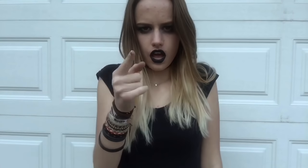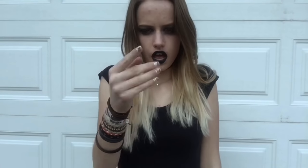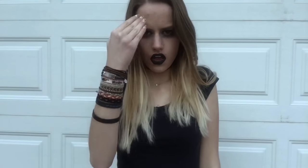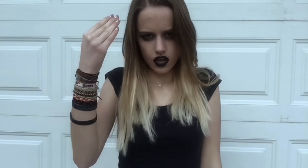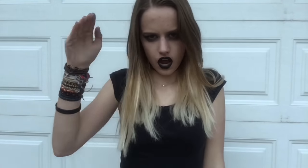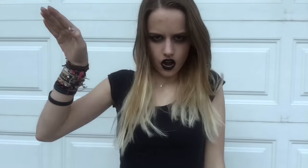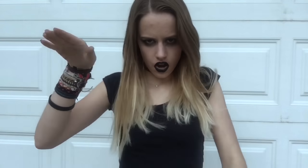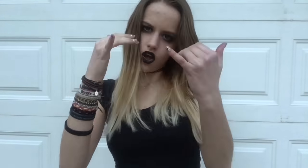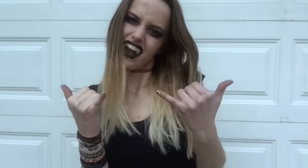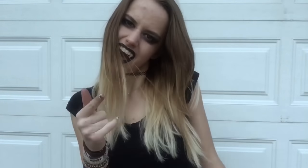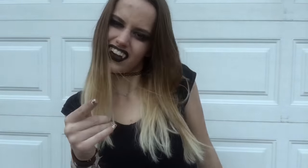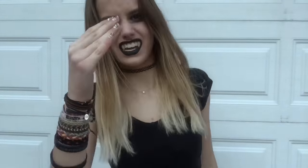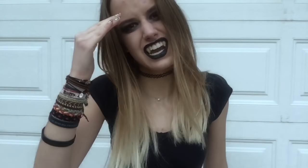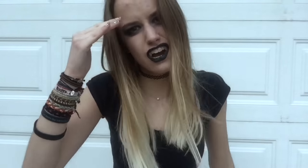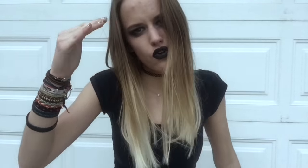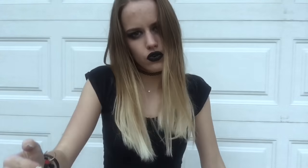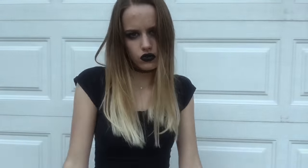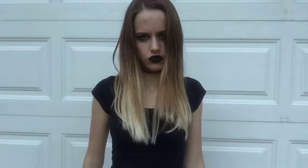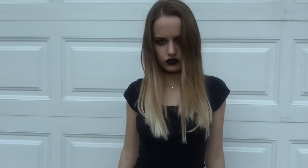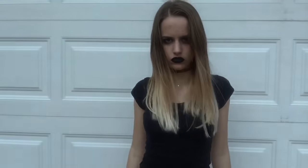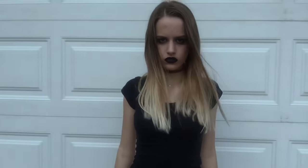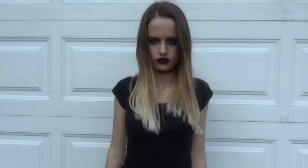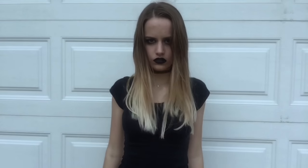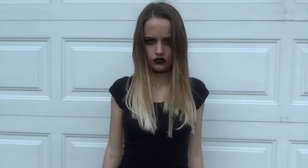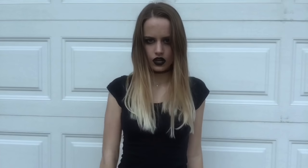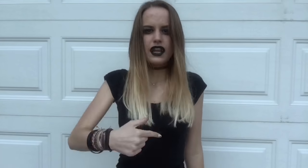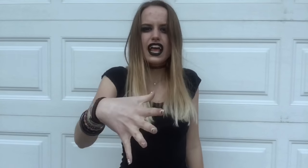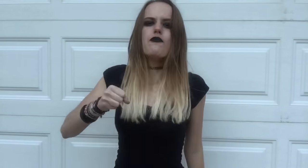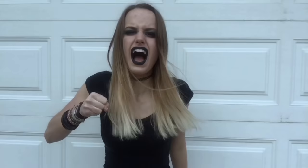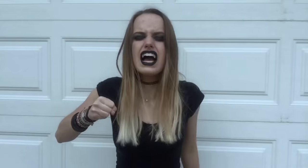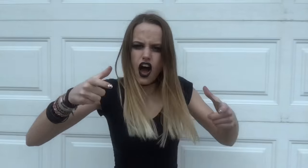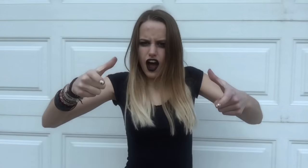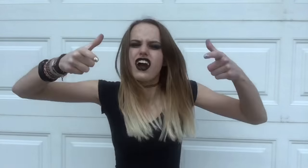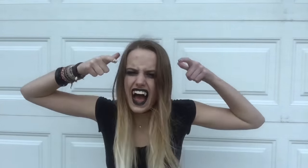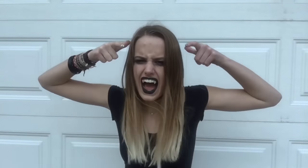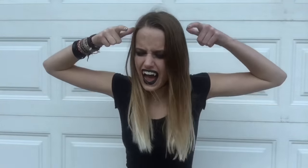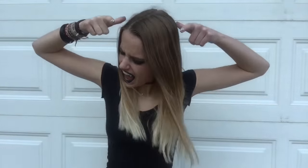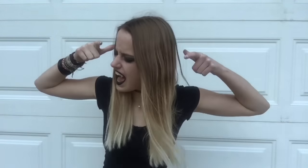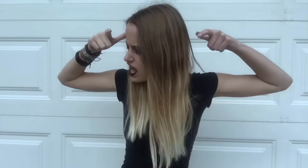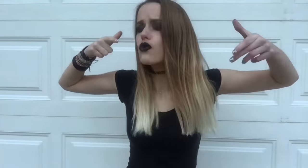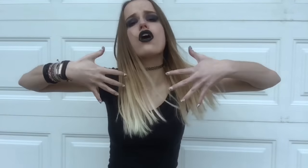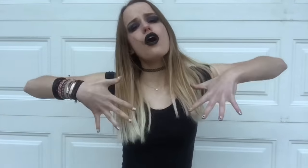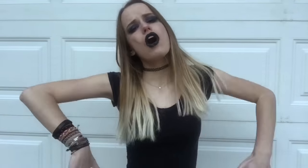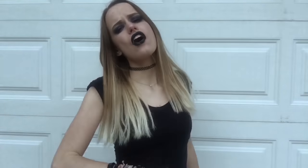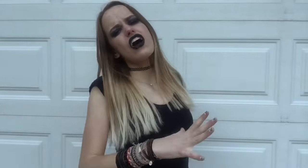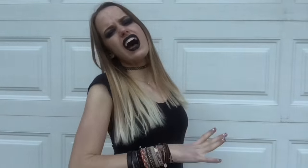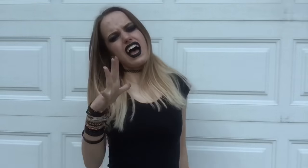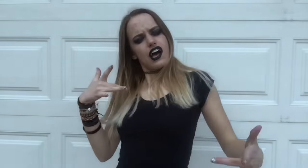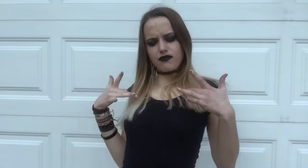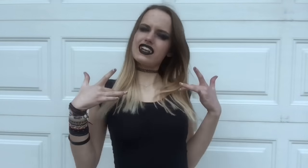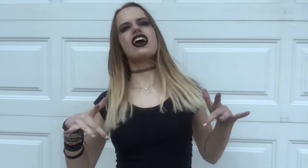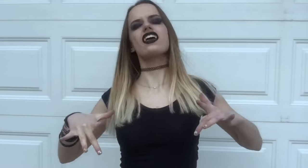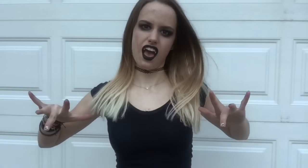And if you don't know, now you know I'm taking back the crown I'm all dressed up and naked